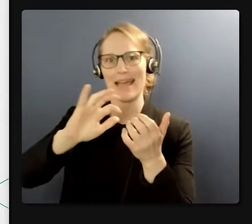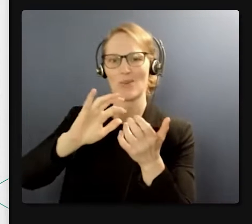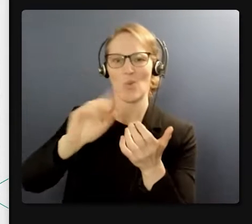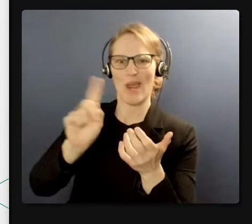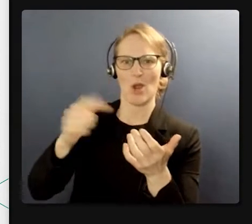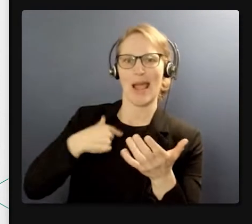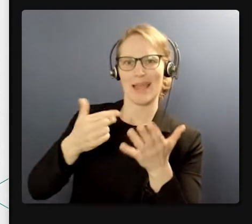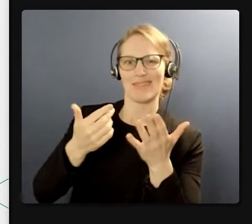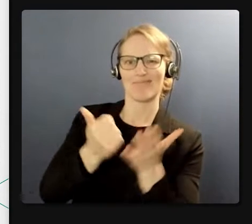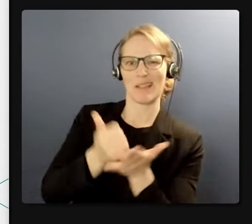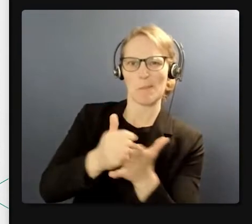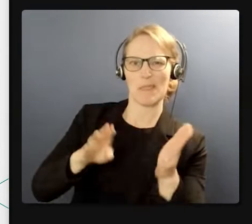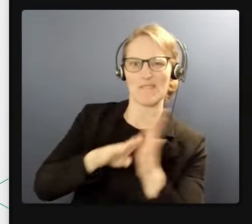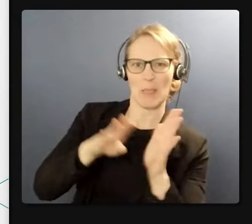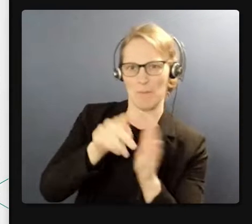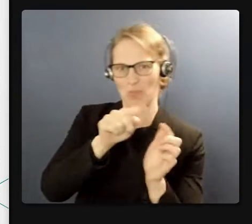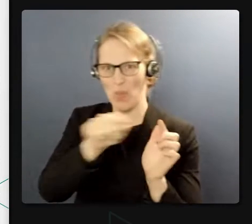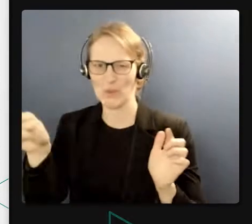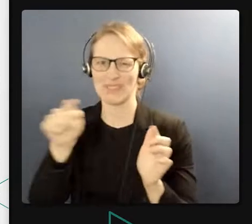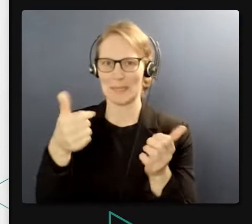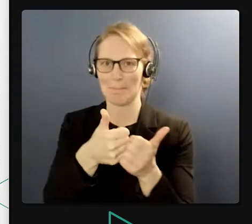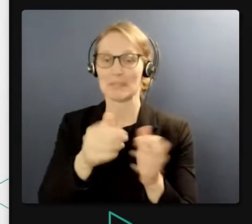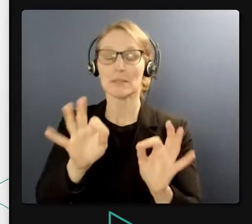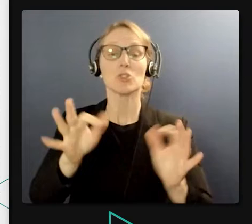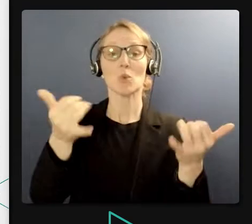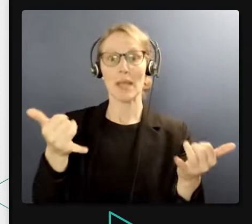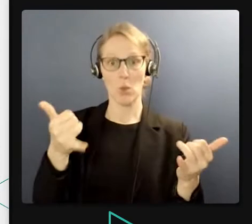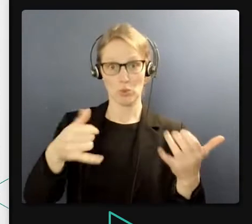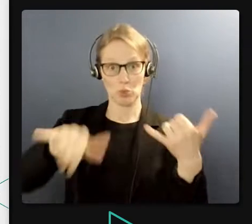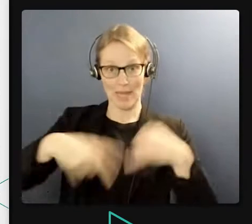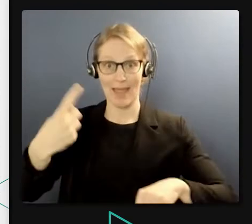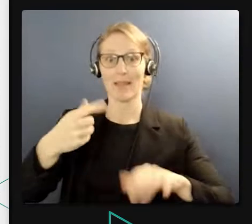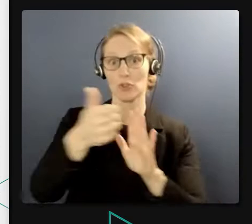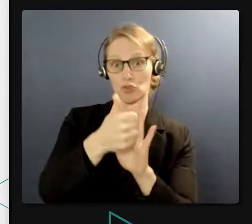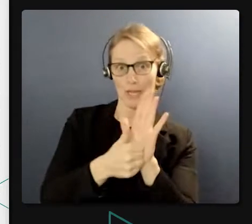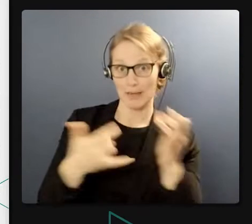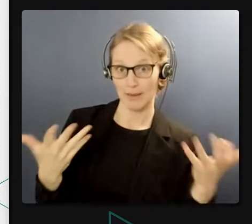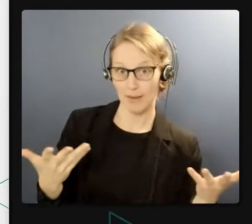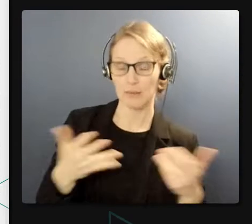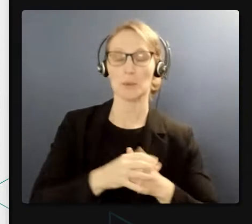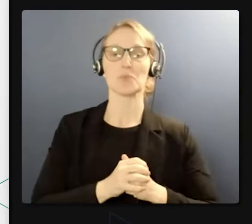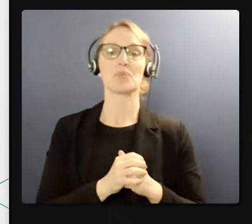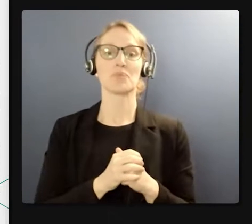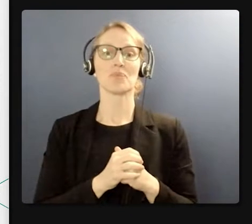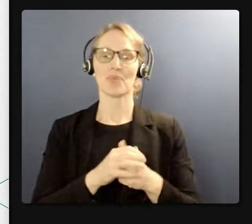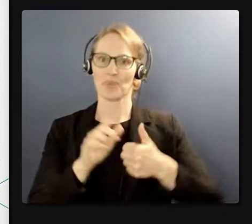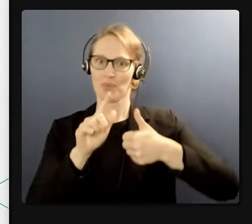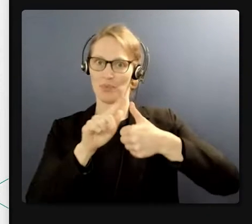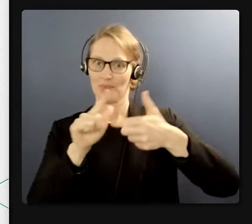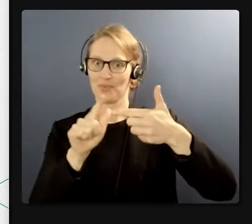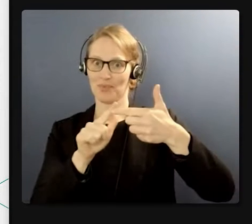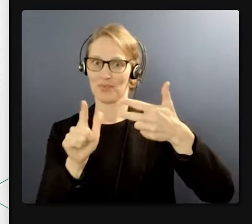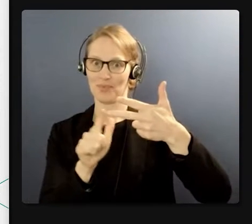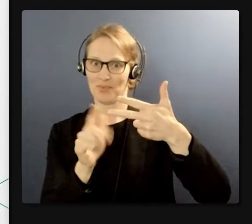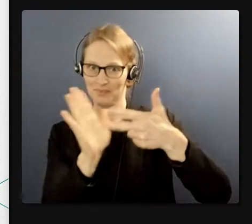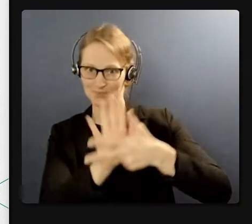that's fresh off the presses, which we call the race. After that, we're going to head into the garage